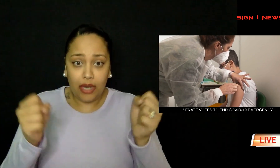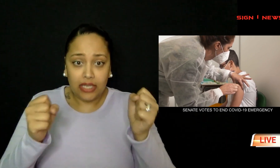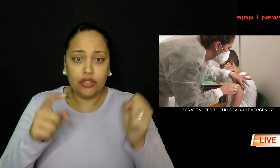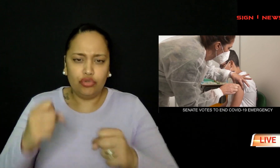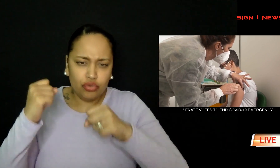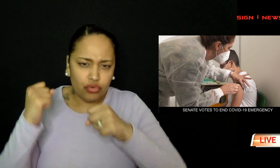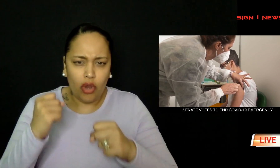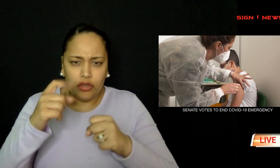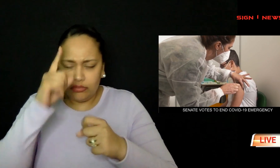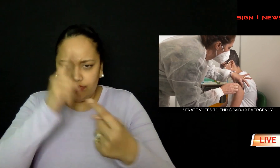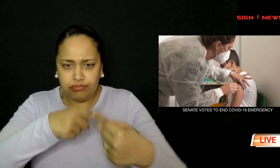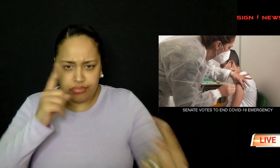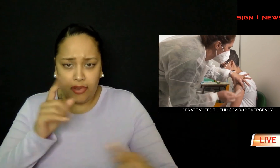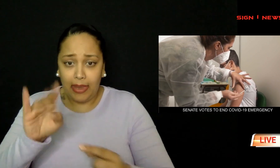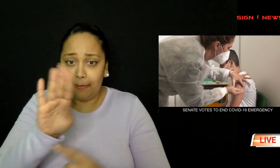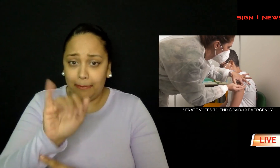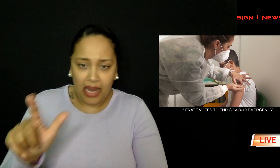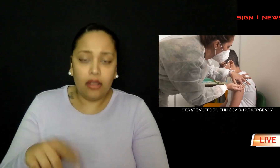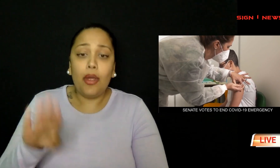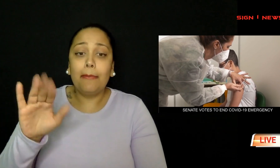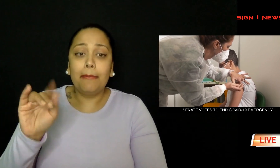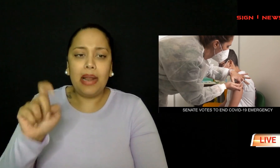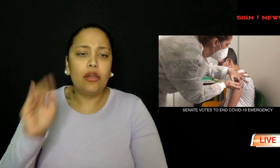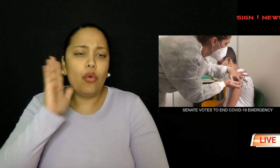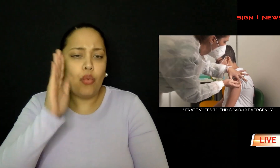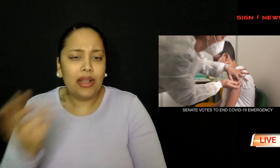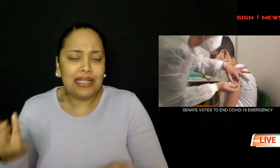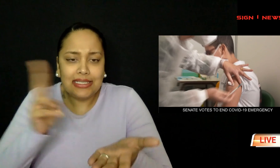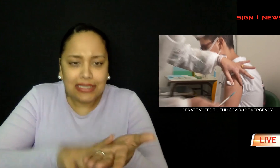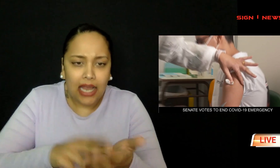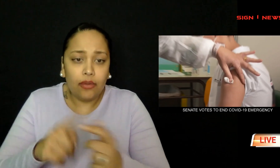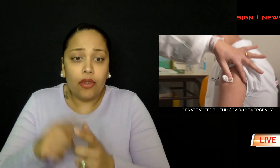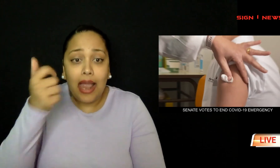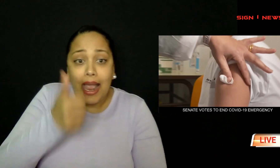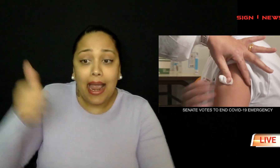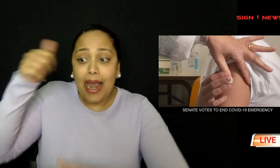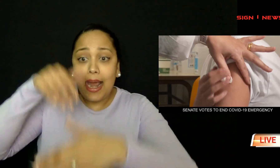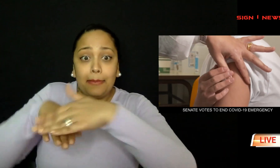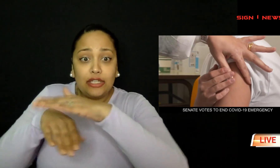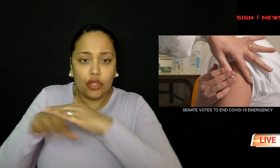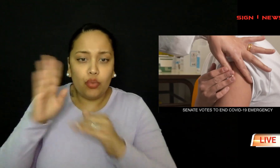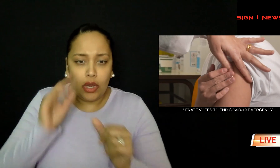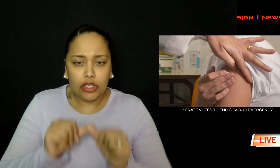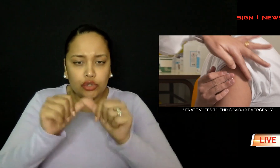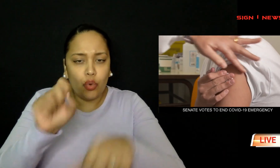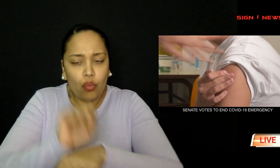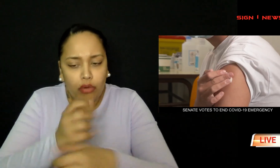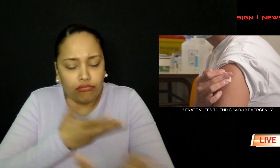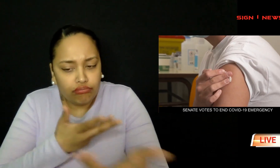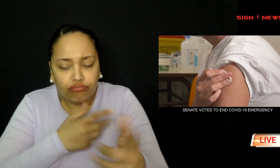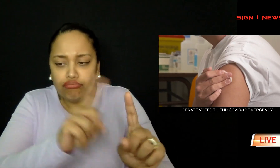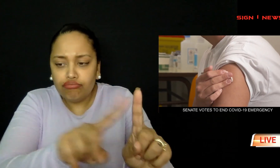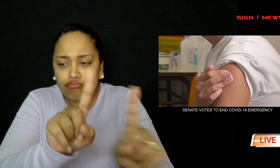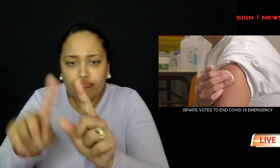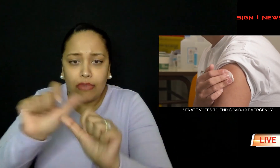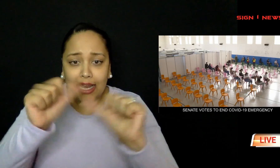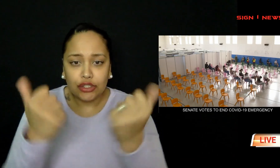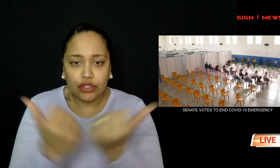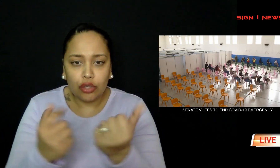says while the president strongly opposes the bill Biden will sign it and the administration